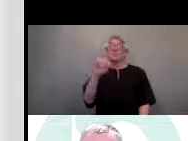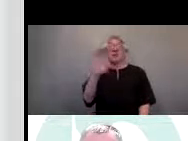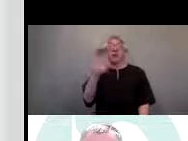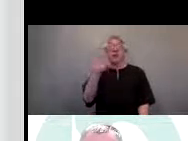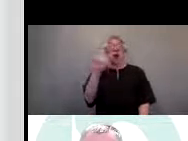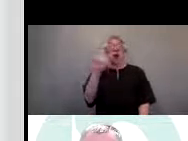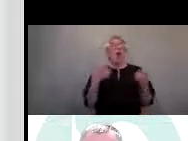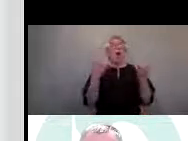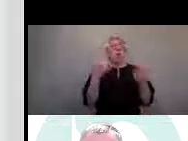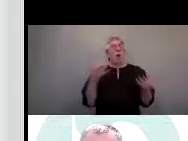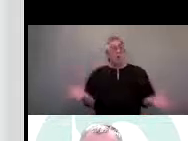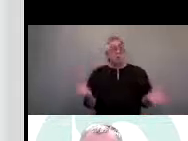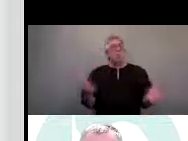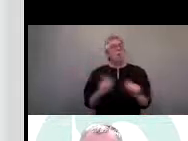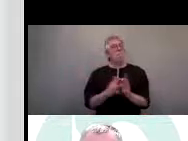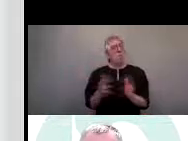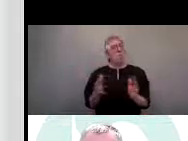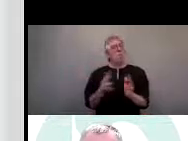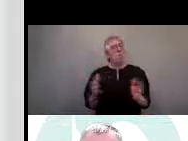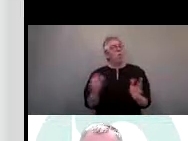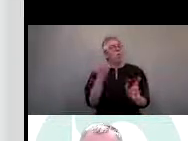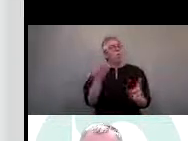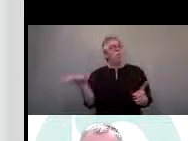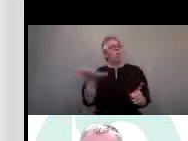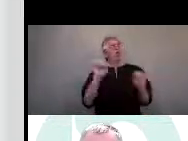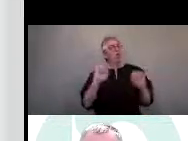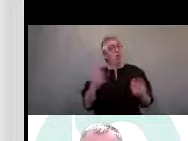? CIICA, the network, aims to increase the number